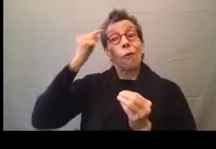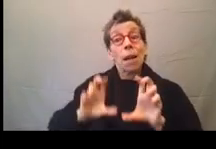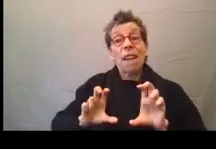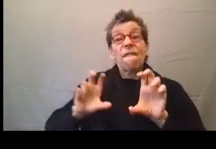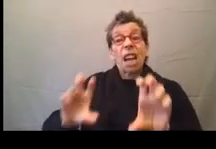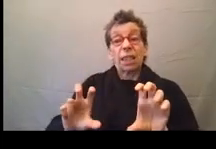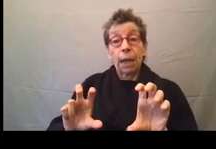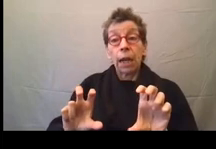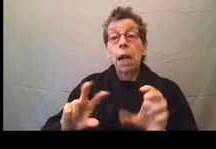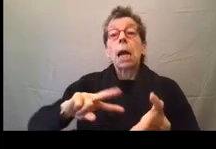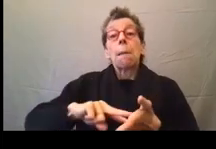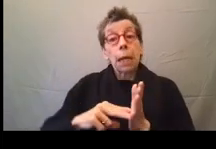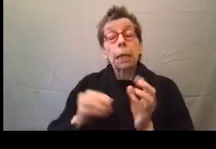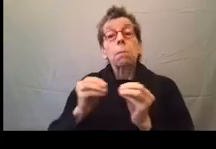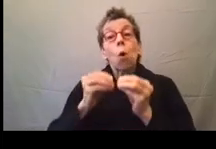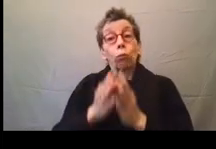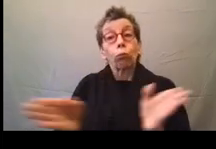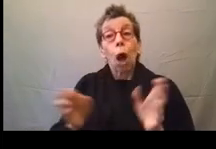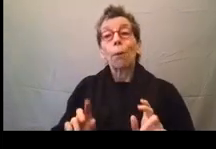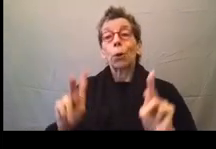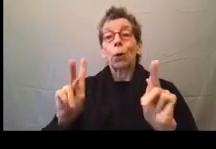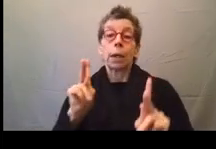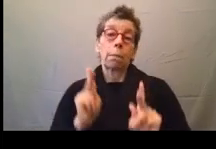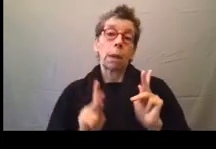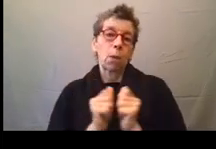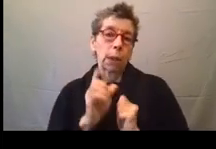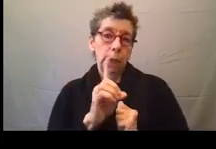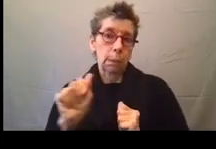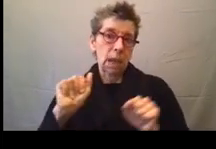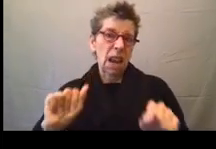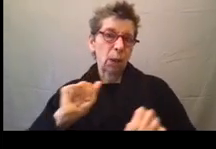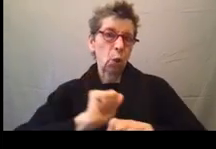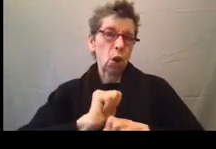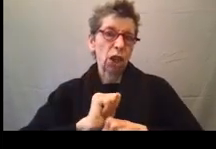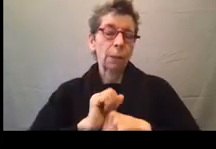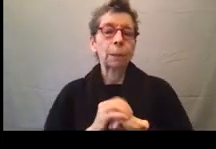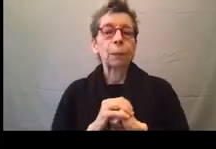have opportunities to engage in the workforce in new ways as well as folks who are typically